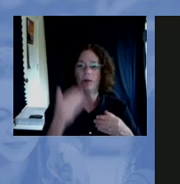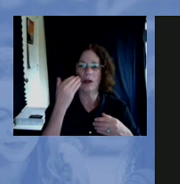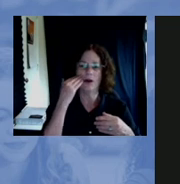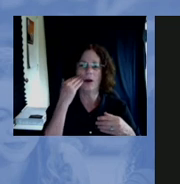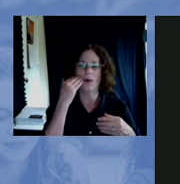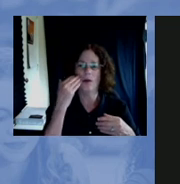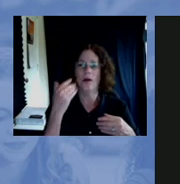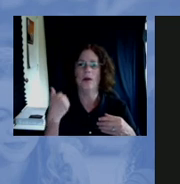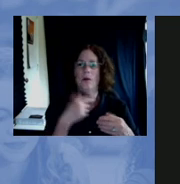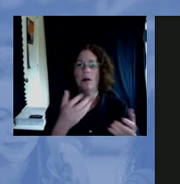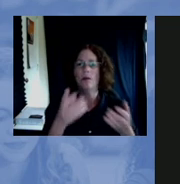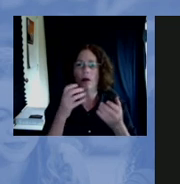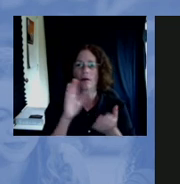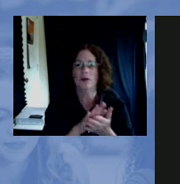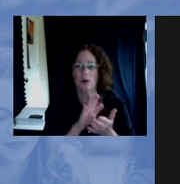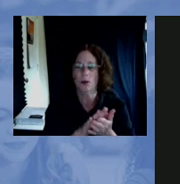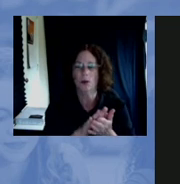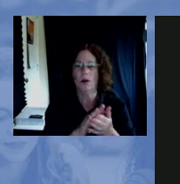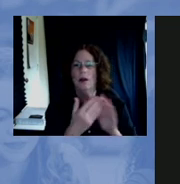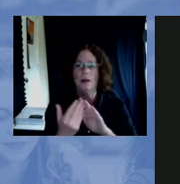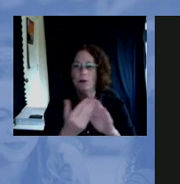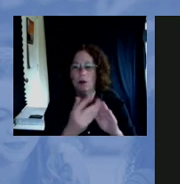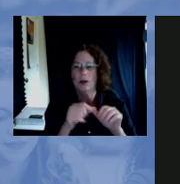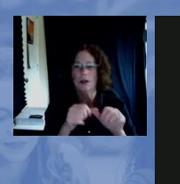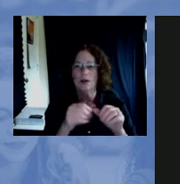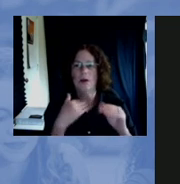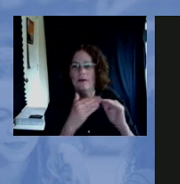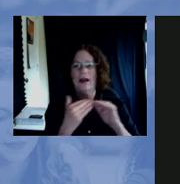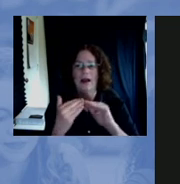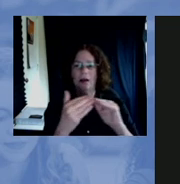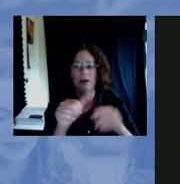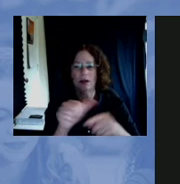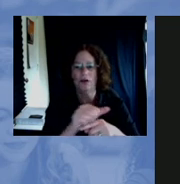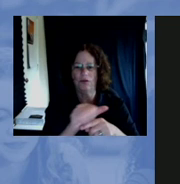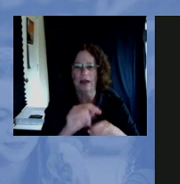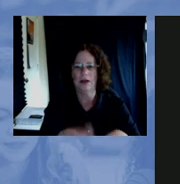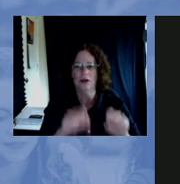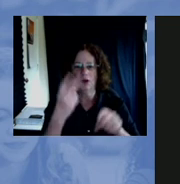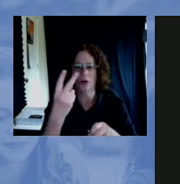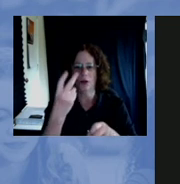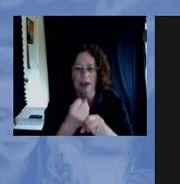COMMUNITY TO CONTINUE TO HAVE EQUITY TRAINING. IT TOOK US TWO YEARS TO ARRIVE AT THAT POLICY